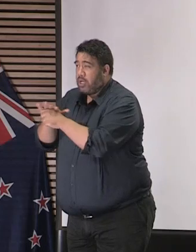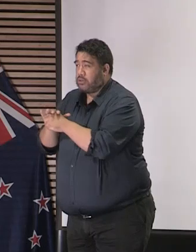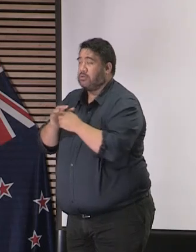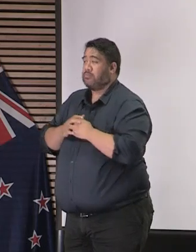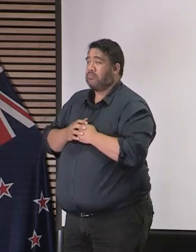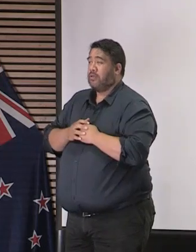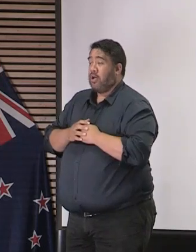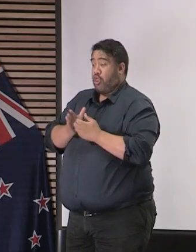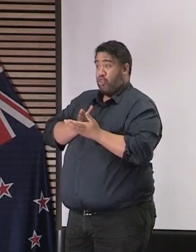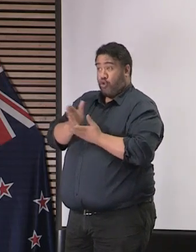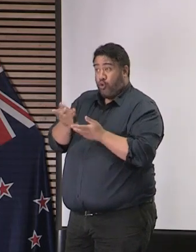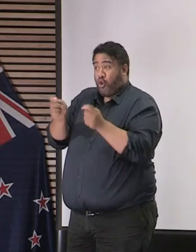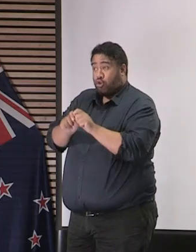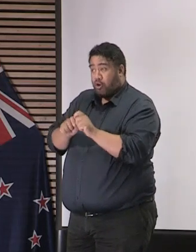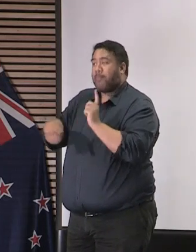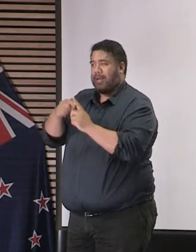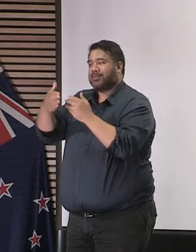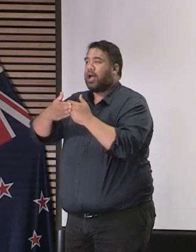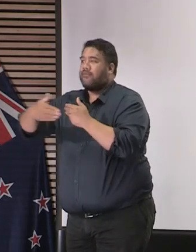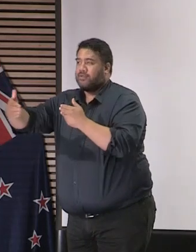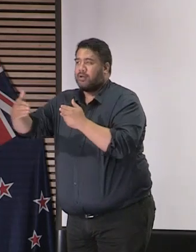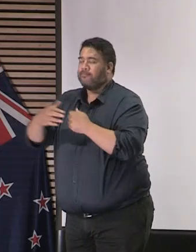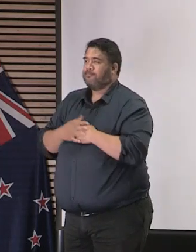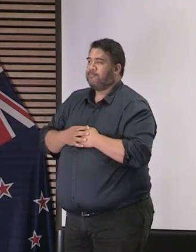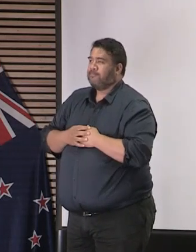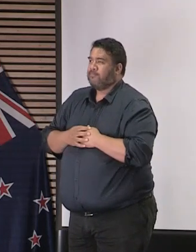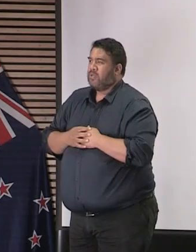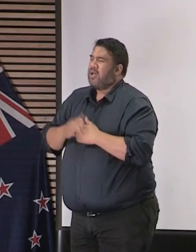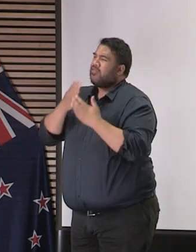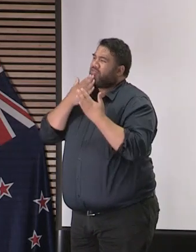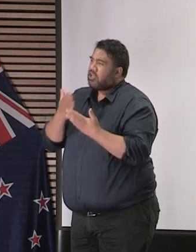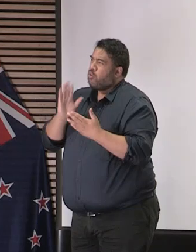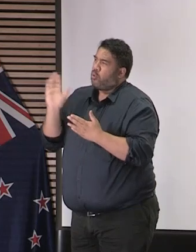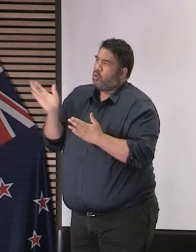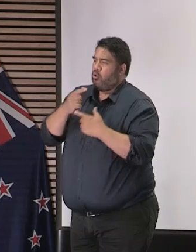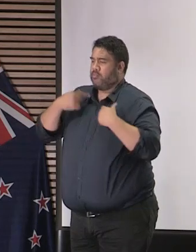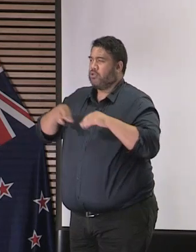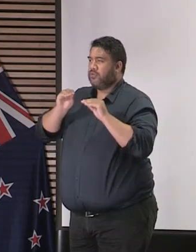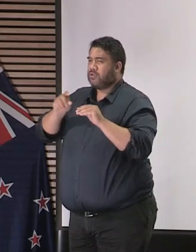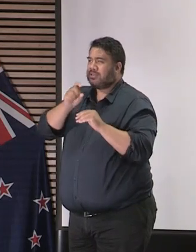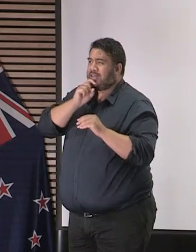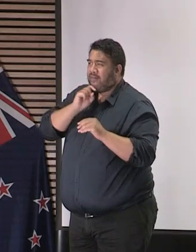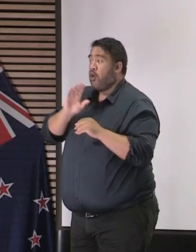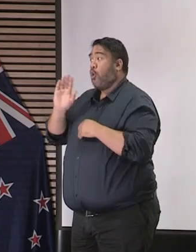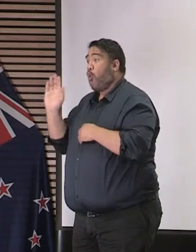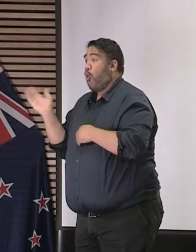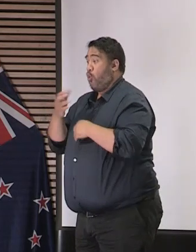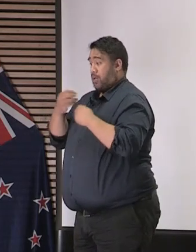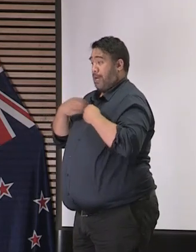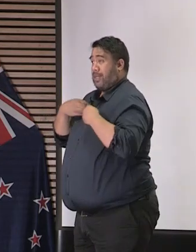different possible scenarios that may eventual at the end of this -- vent wait at the end of this four week lockdown